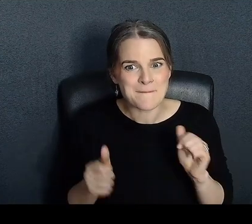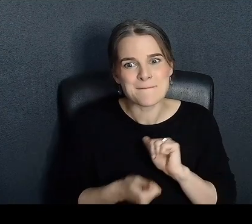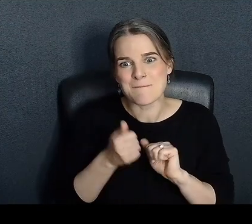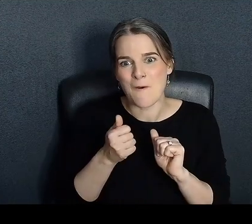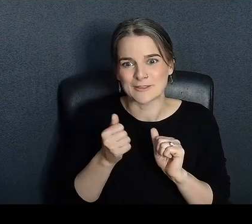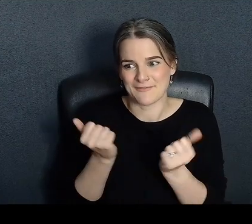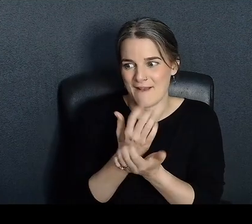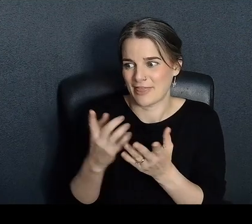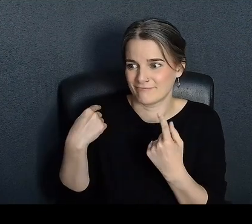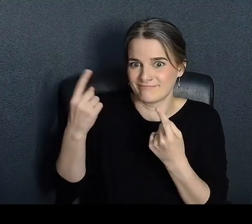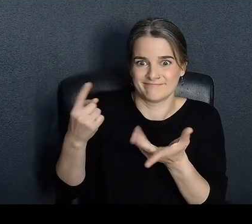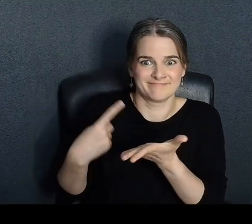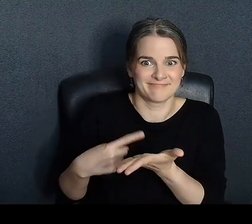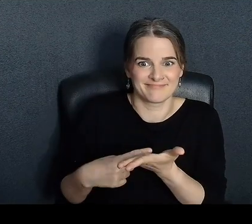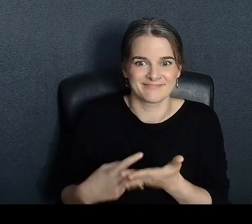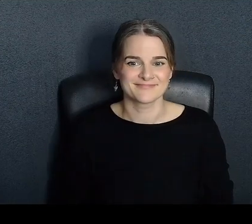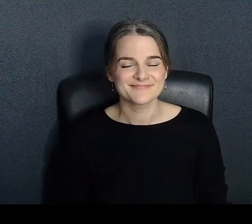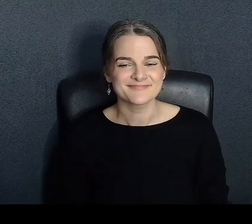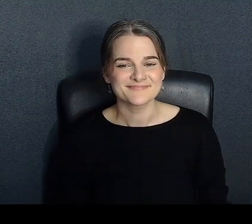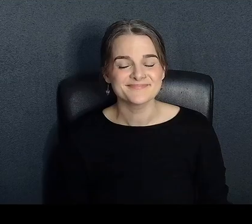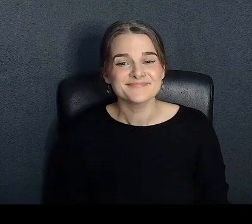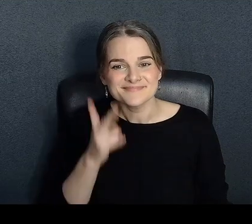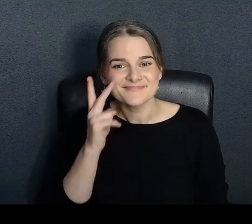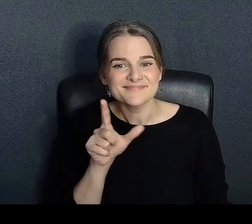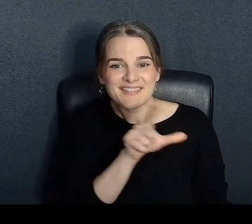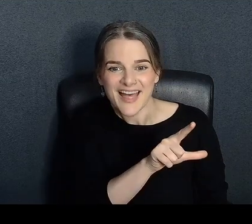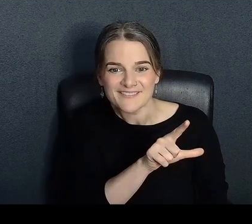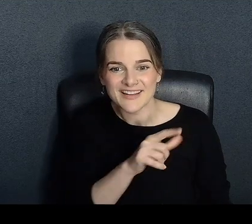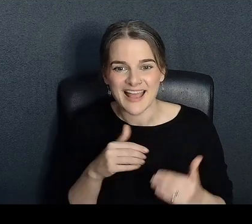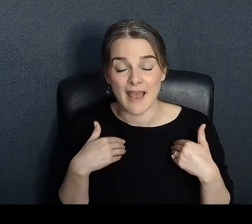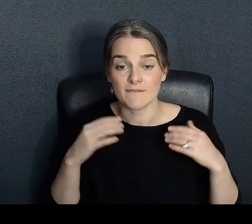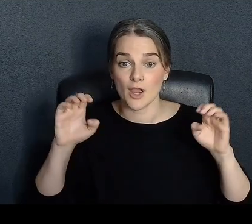So to the left here I have an emergency notification screen